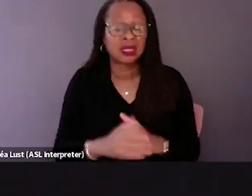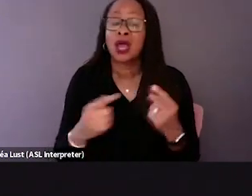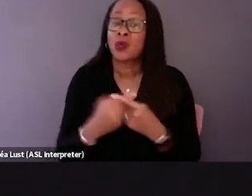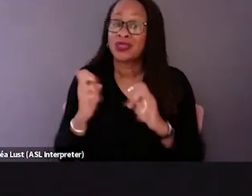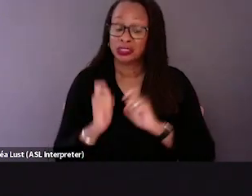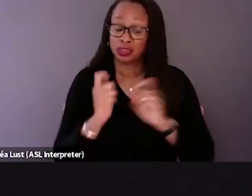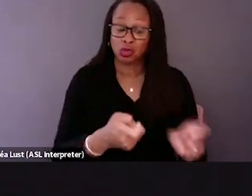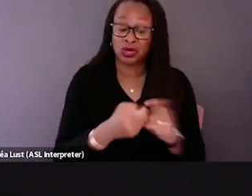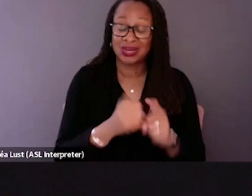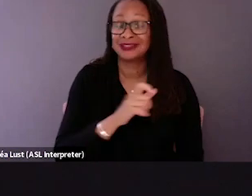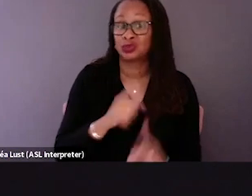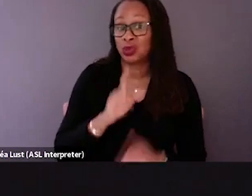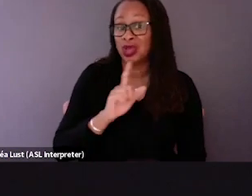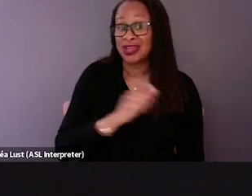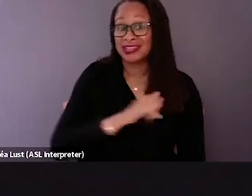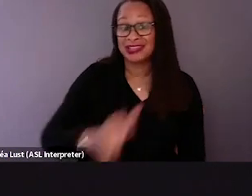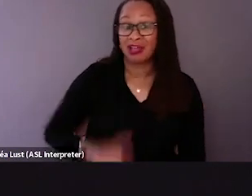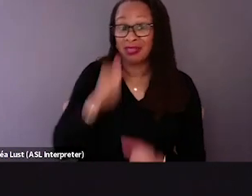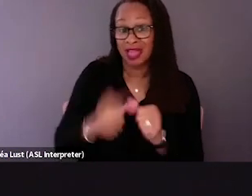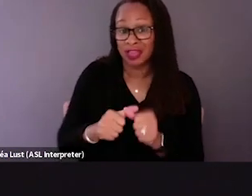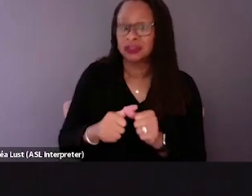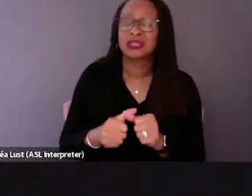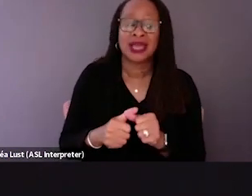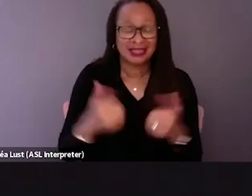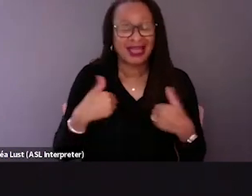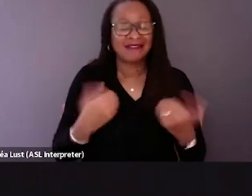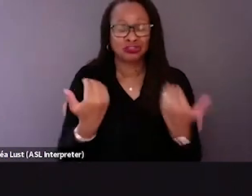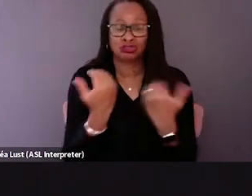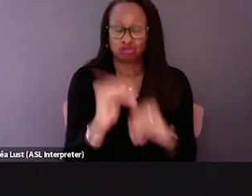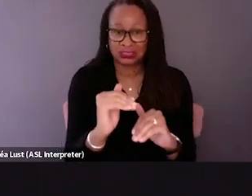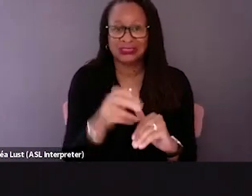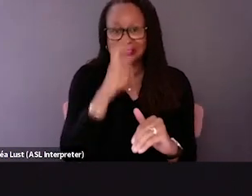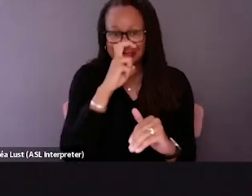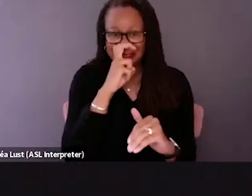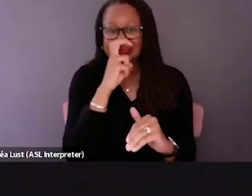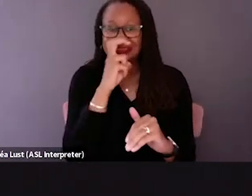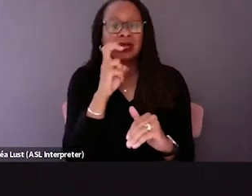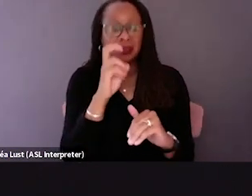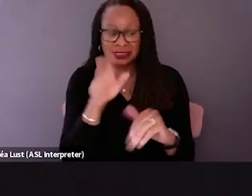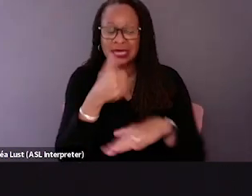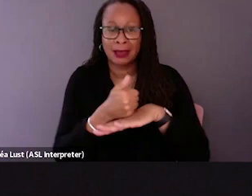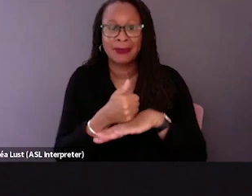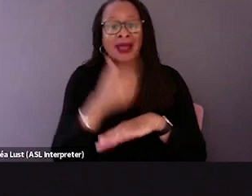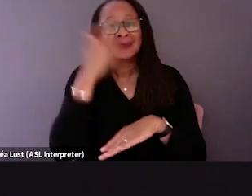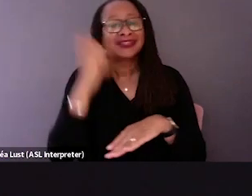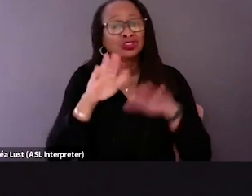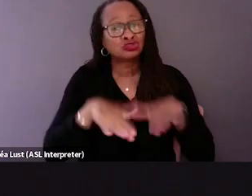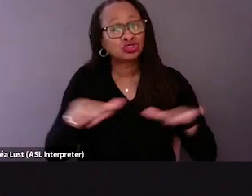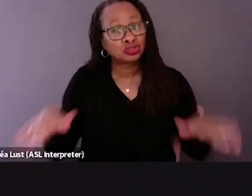for the privacy of those children whose first and last names and sometimes addresses are on their letters. They wanted to preserve the original,